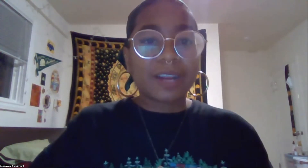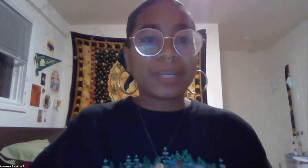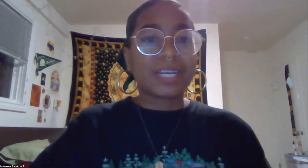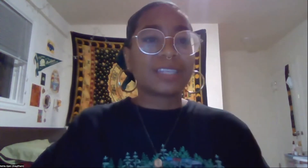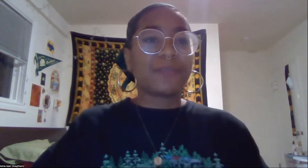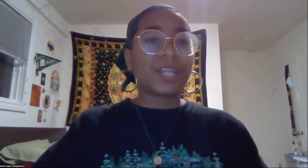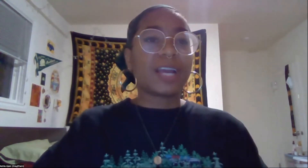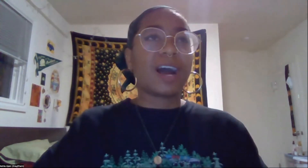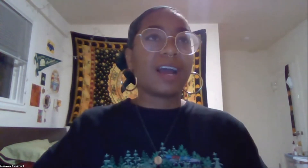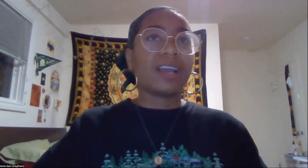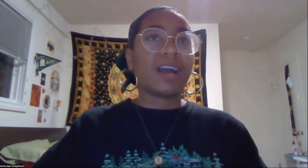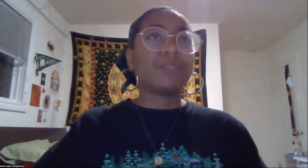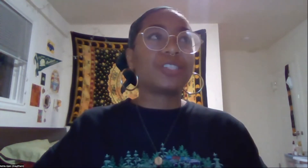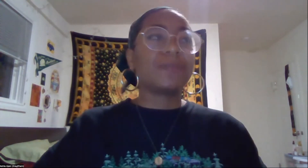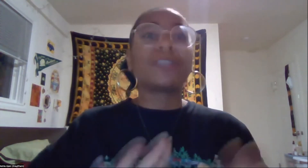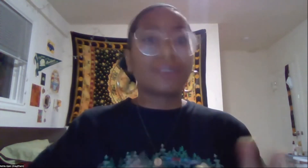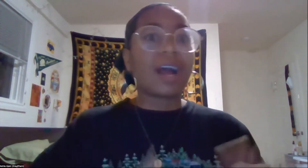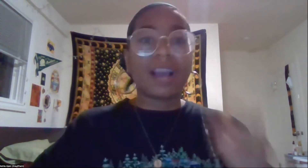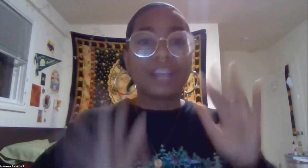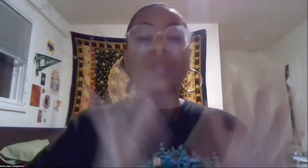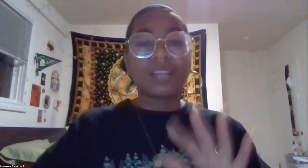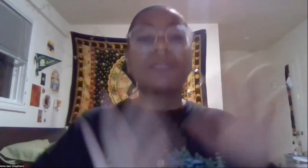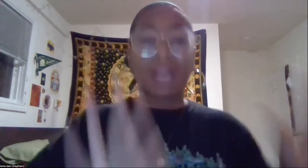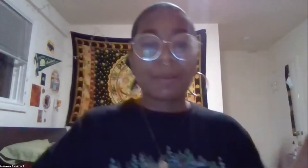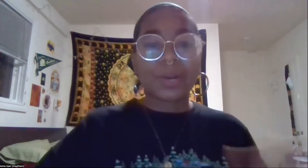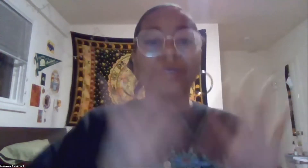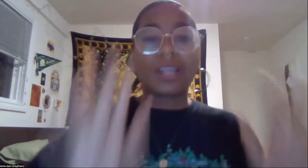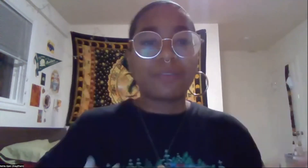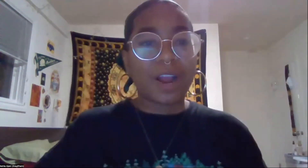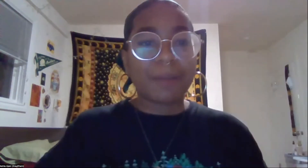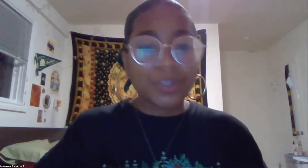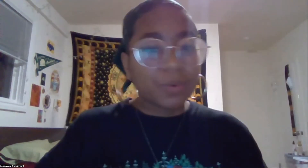there because I feel like I’m, I do like a lot of climate work. I do a lot of environmental work.